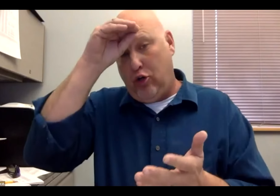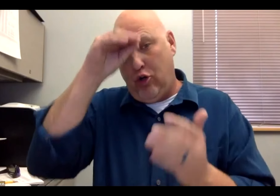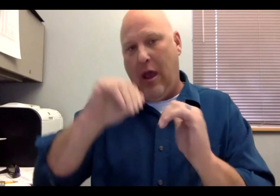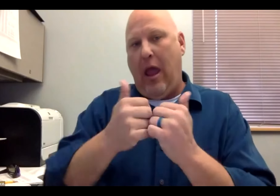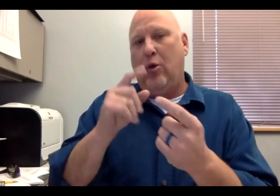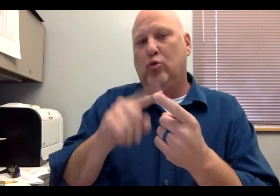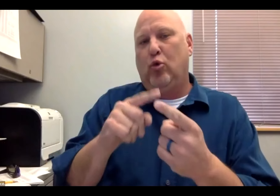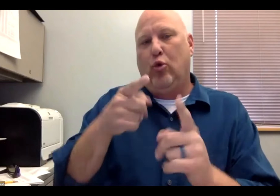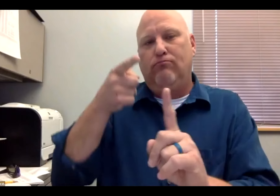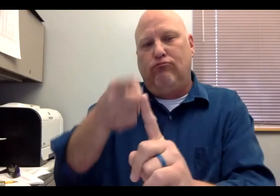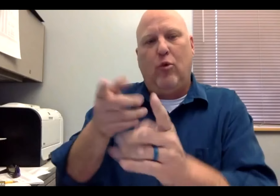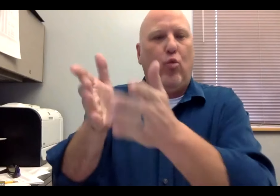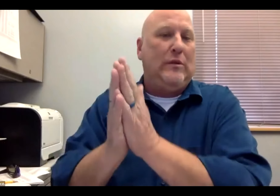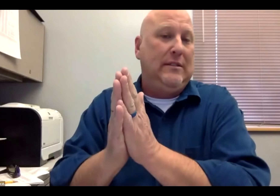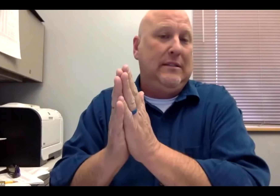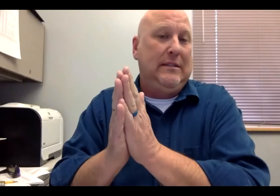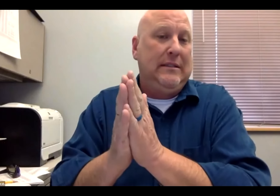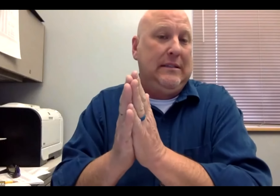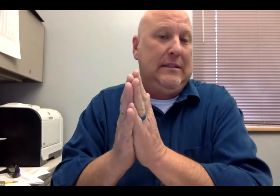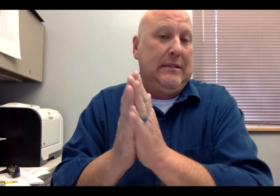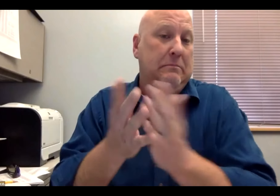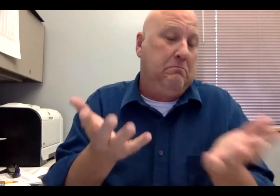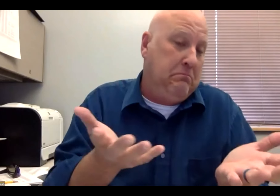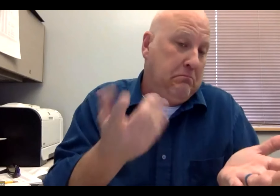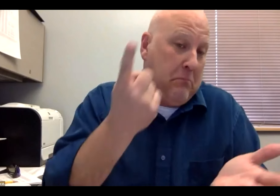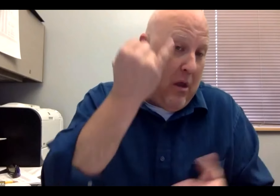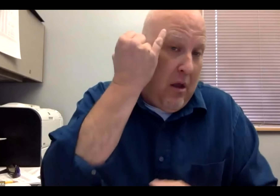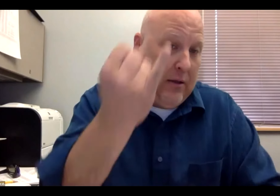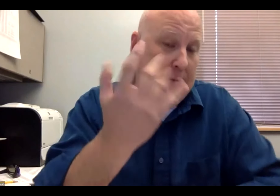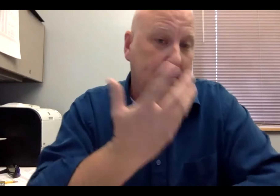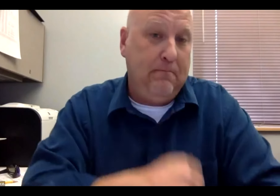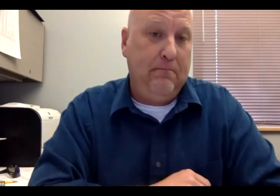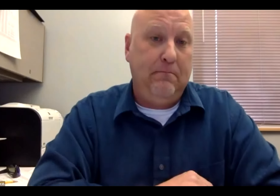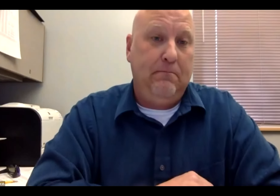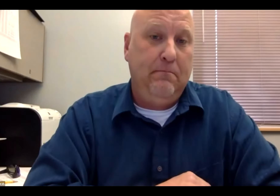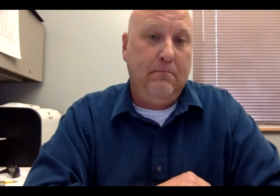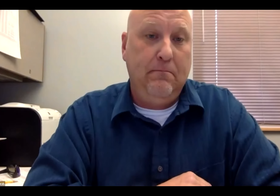sent to appointments they don't know as well. But, I think that is something you can request